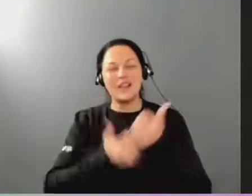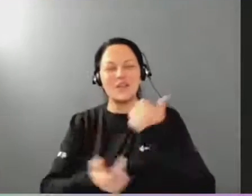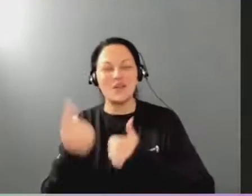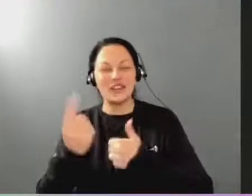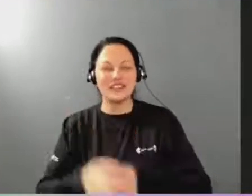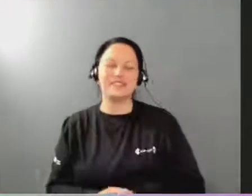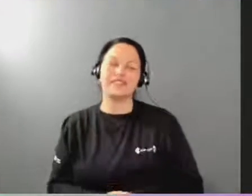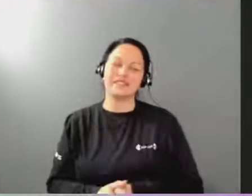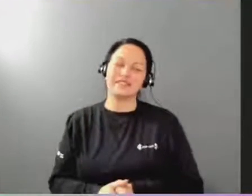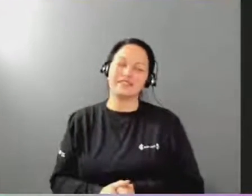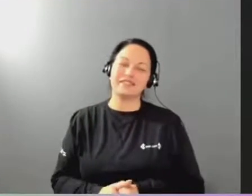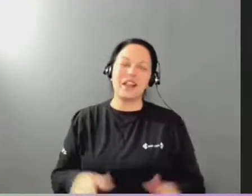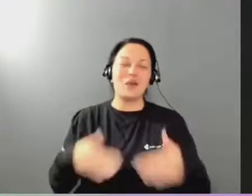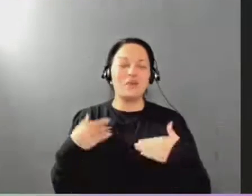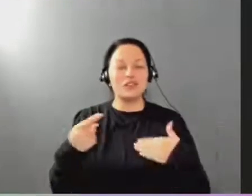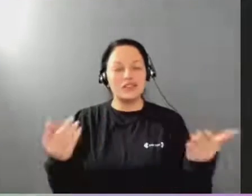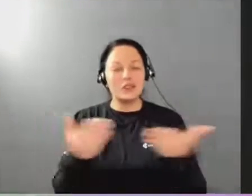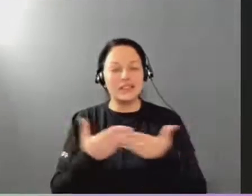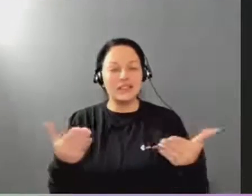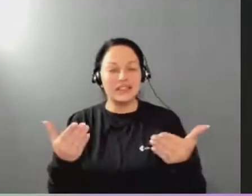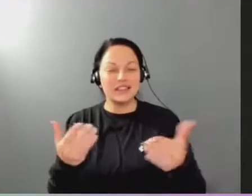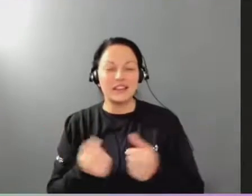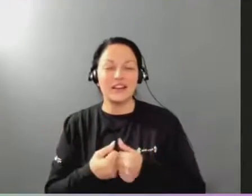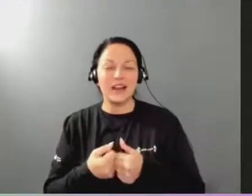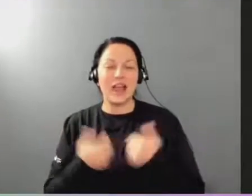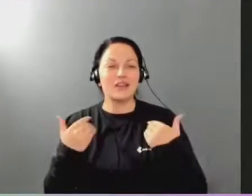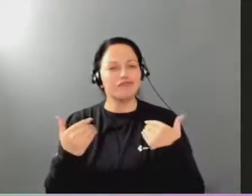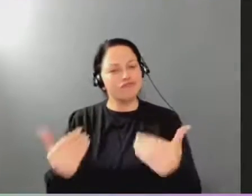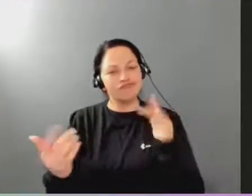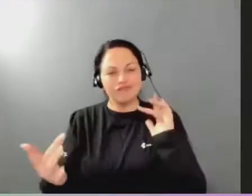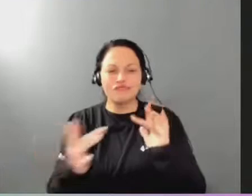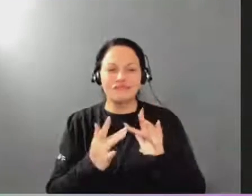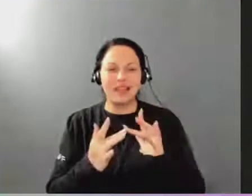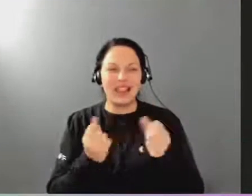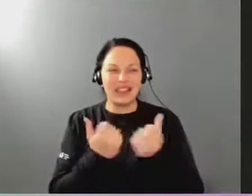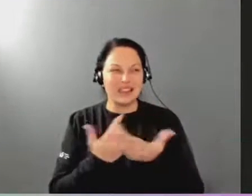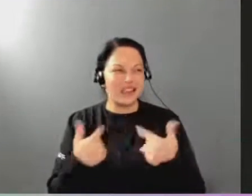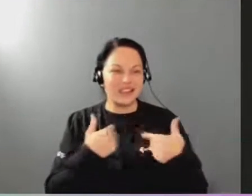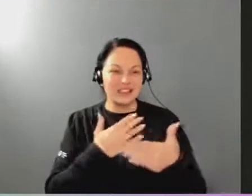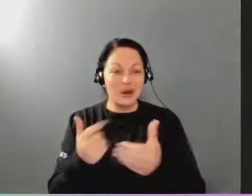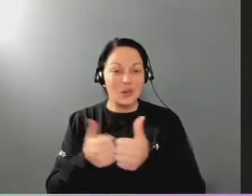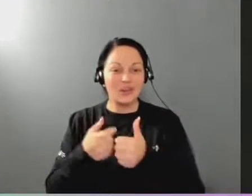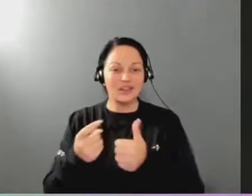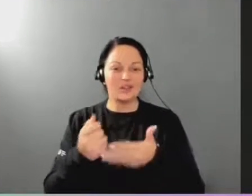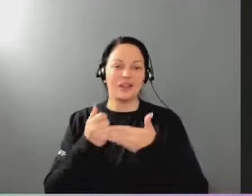you very much. [Denis Boudreau] Clearly I feel that that. Thank you